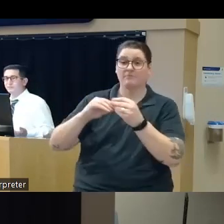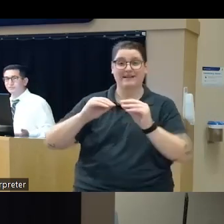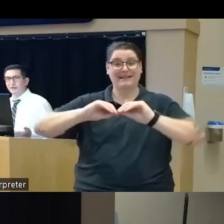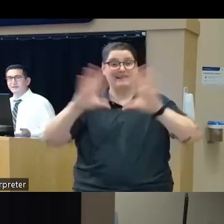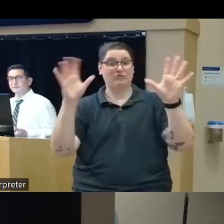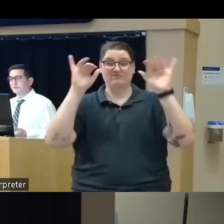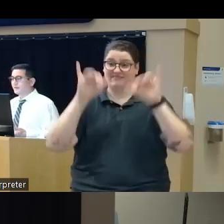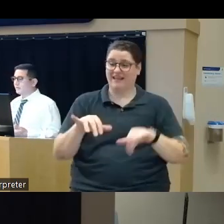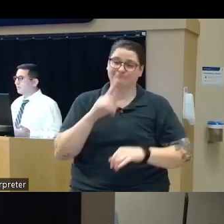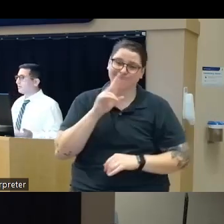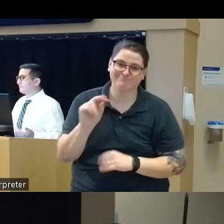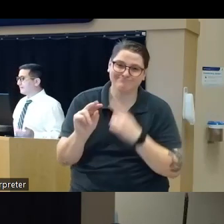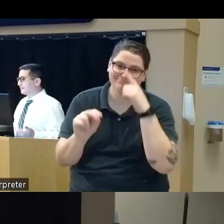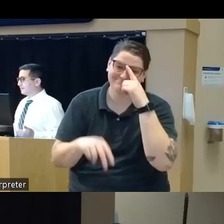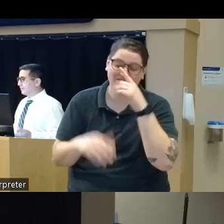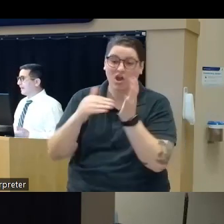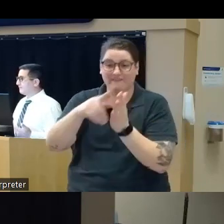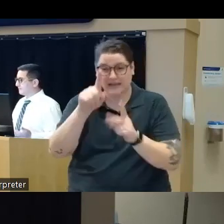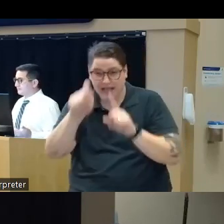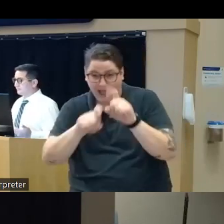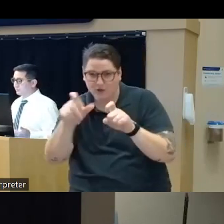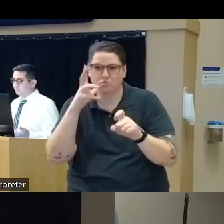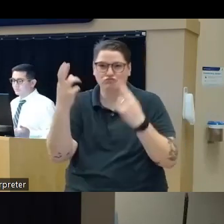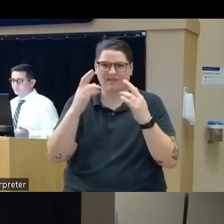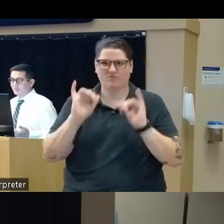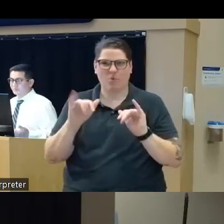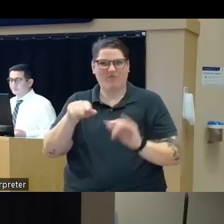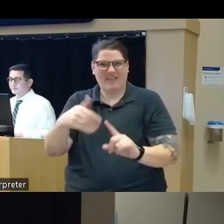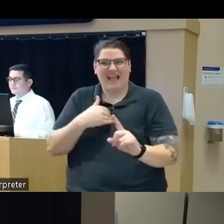patients if you start asking you're going to find that they're having these visual misperceptions